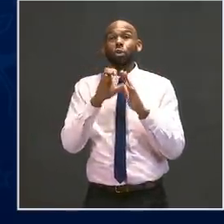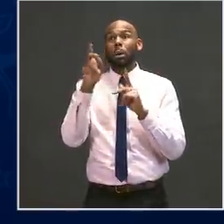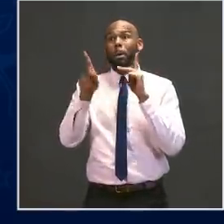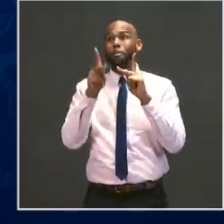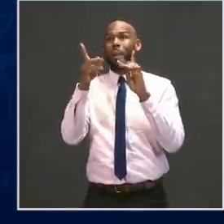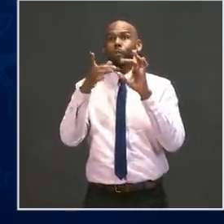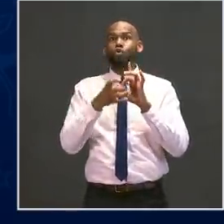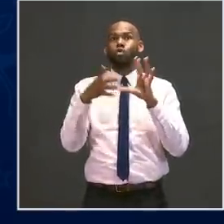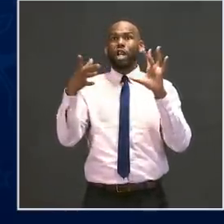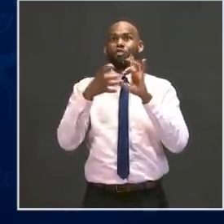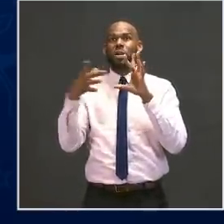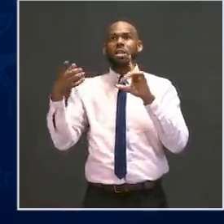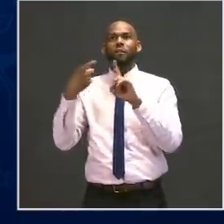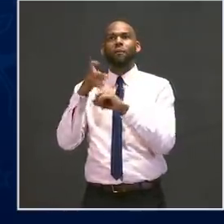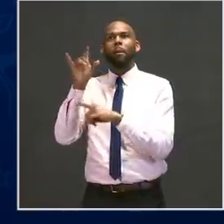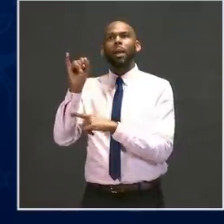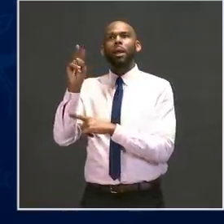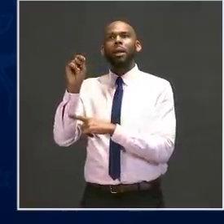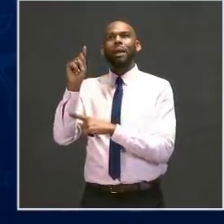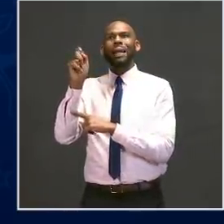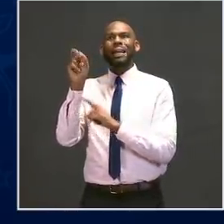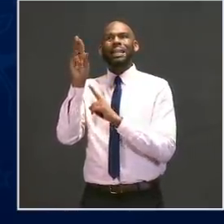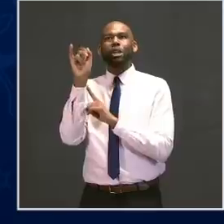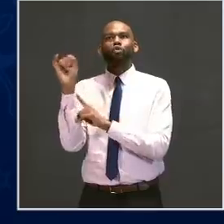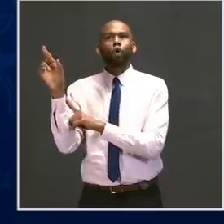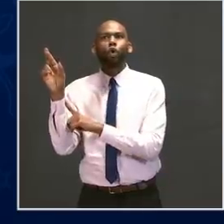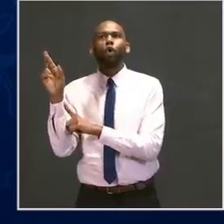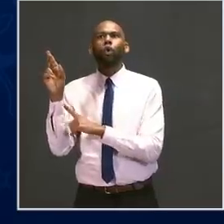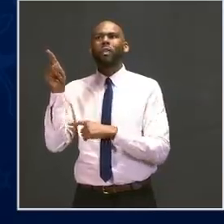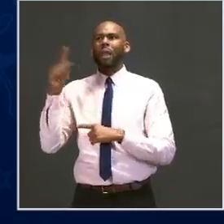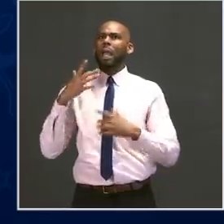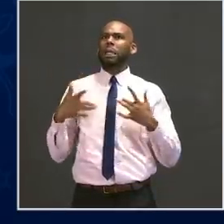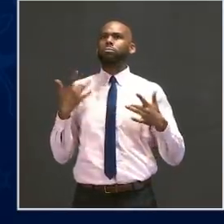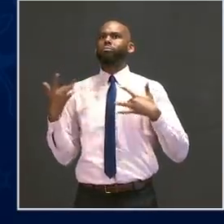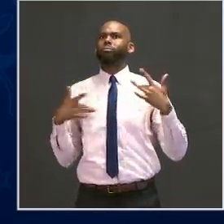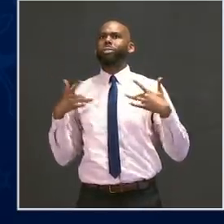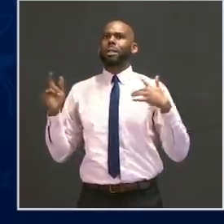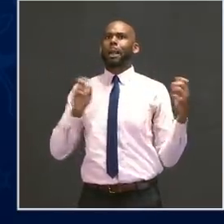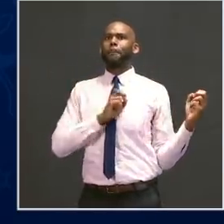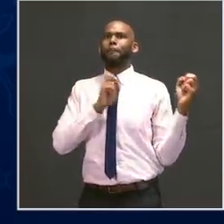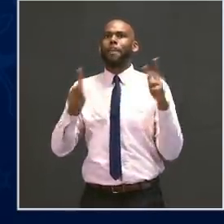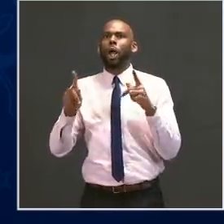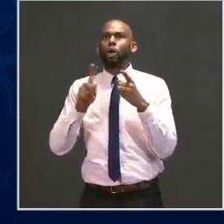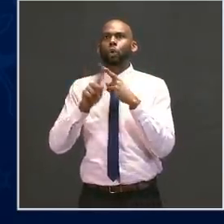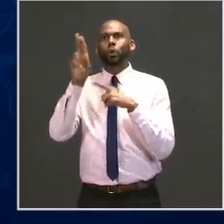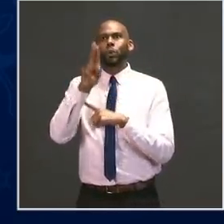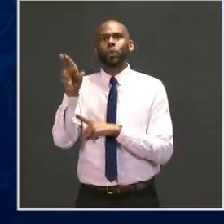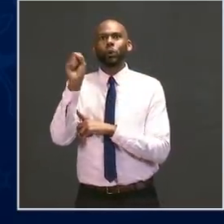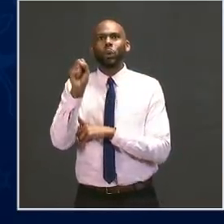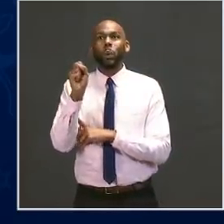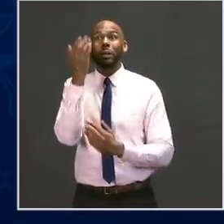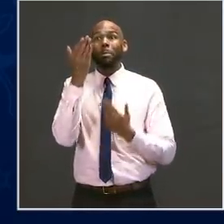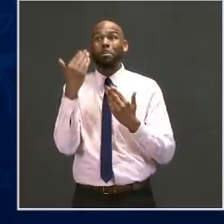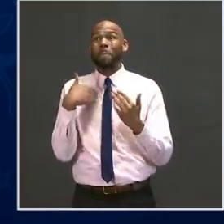they just get encouraged to come to the U.S., try and cross illegally so that they have this same luck of just being released?